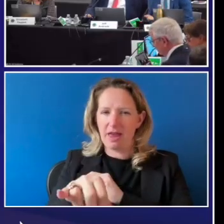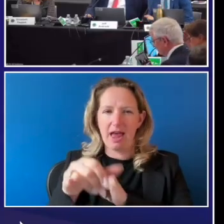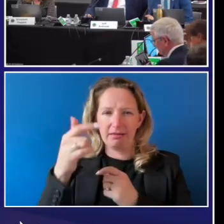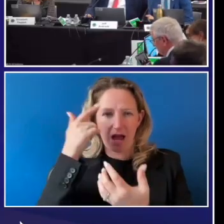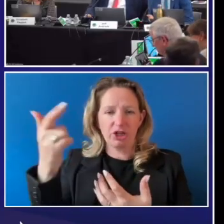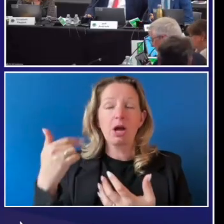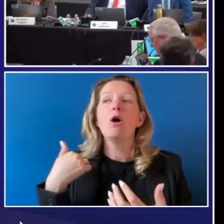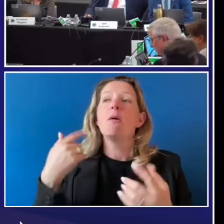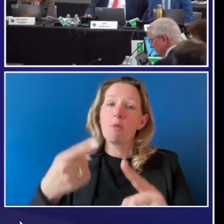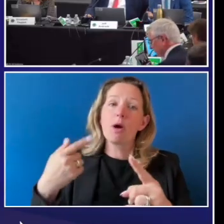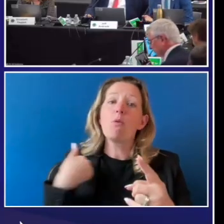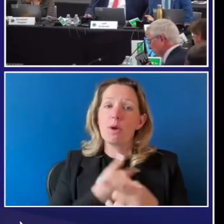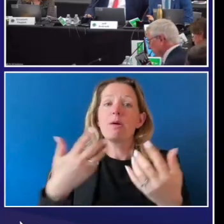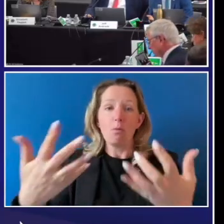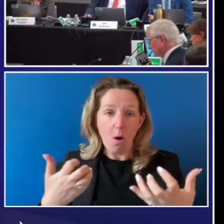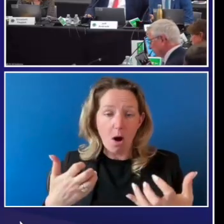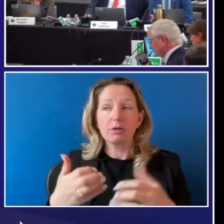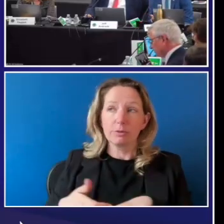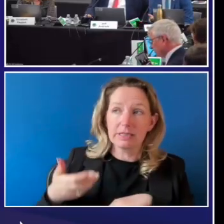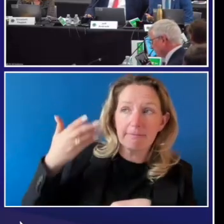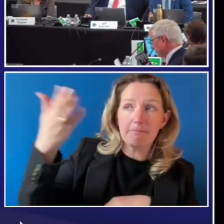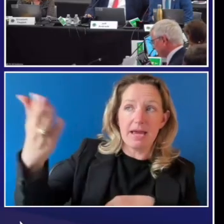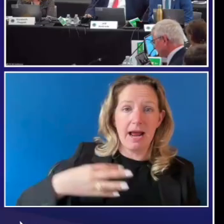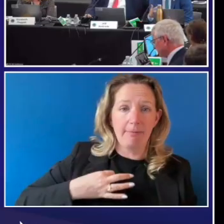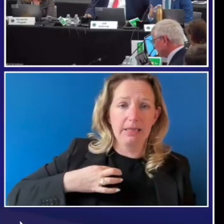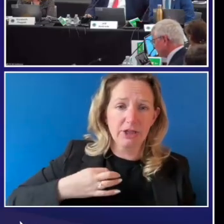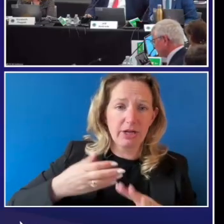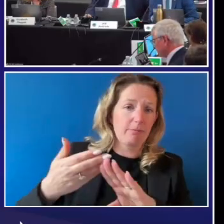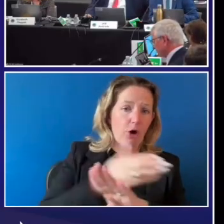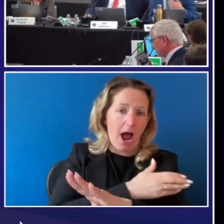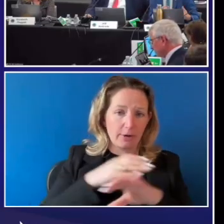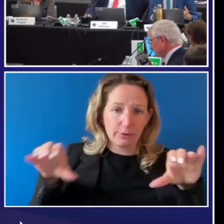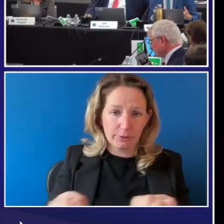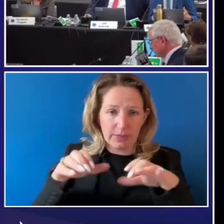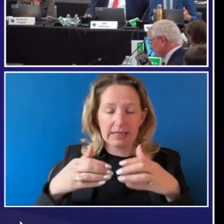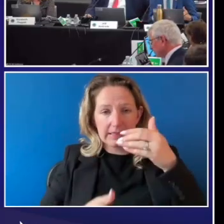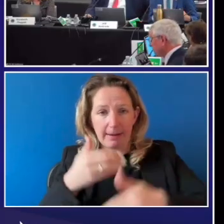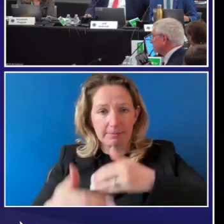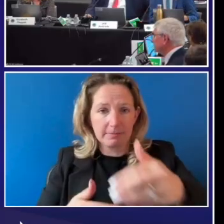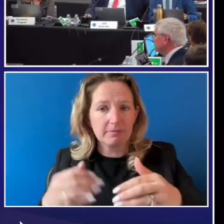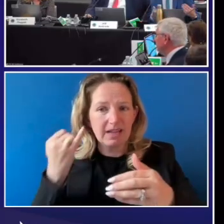applications prior to having completed all of these steps, um, so long as they've done something to prove that there, it's proof of life.